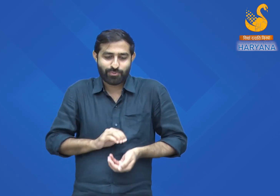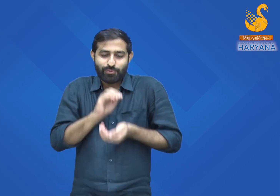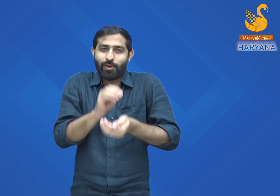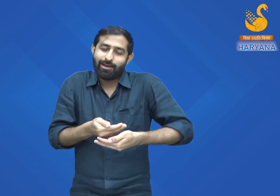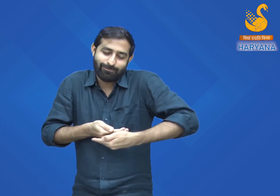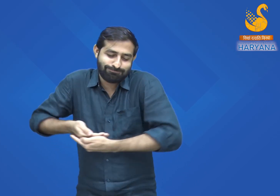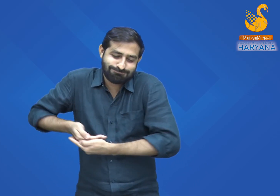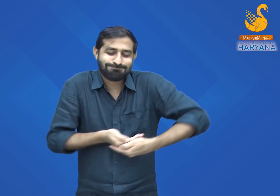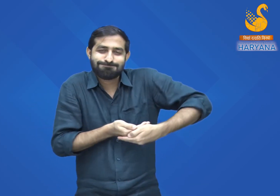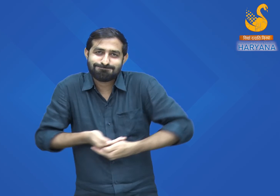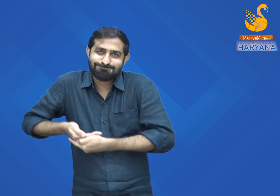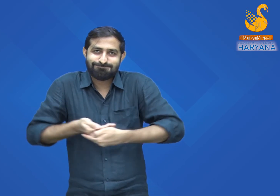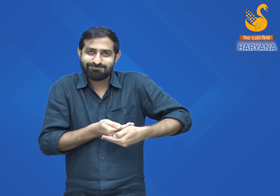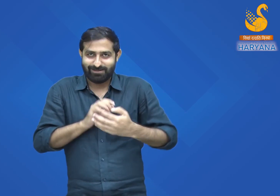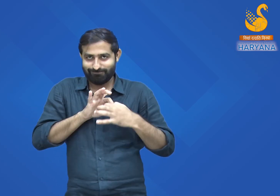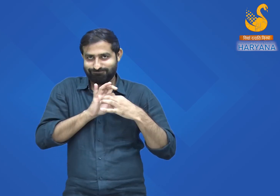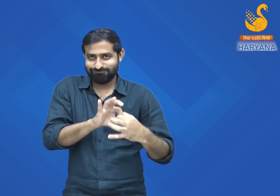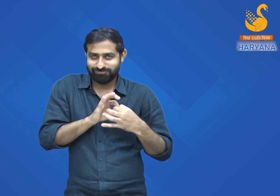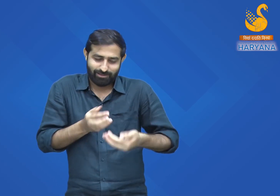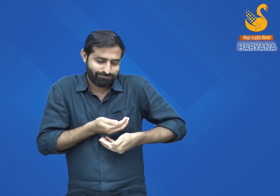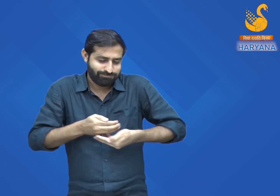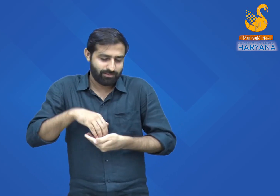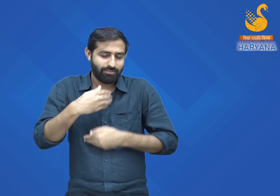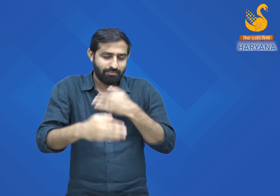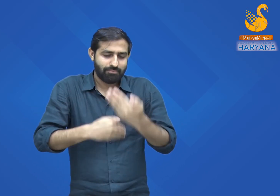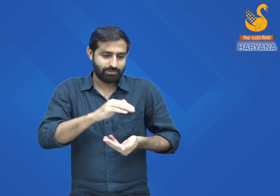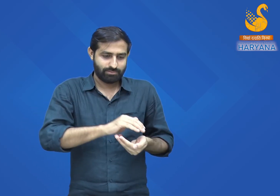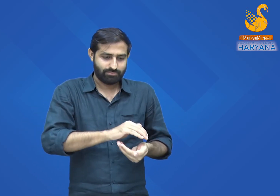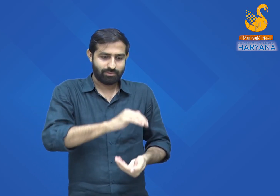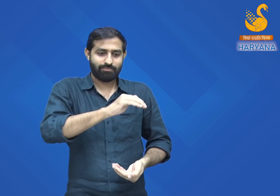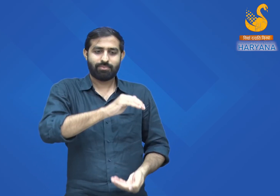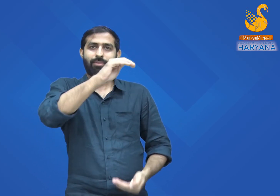Just like a mother assists her child in growing up